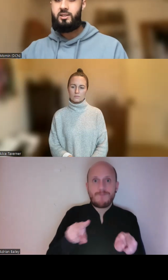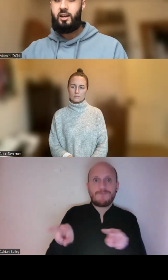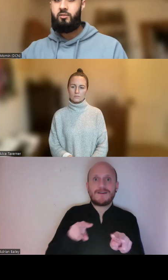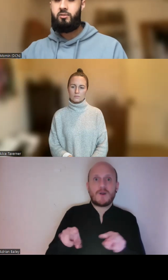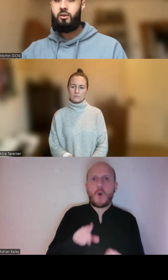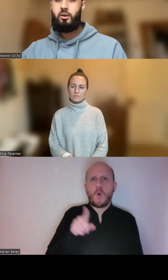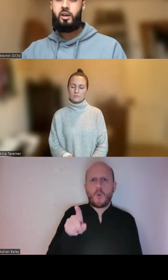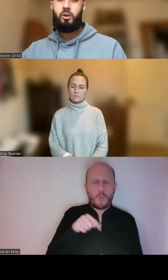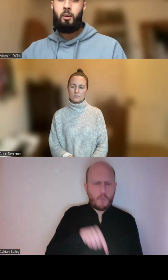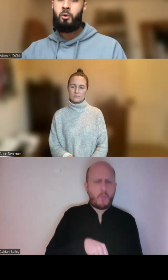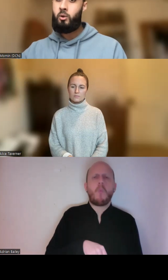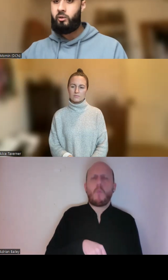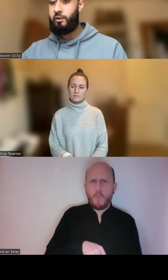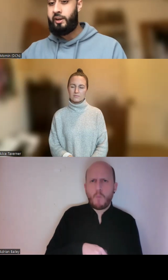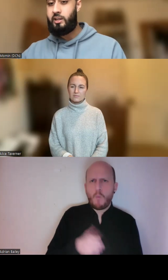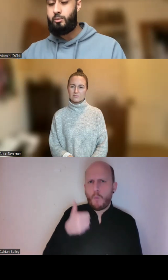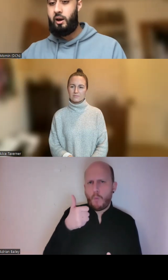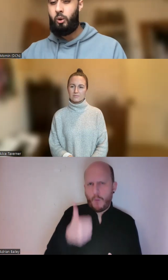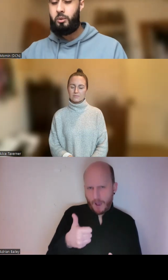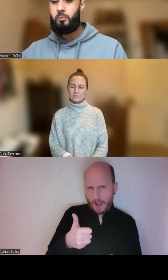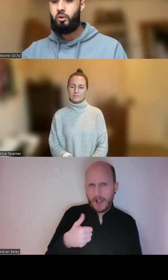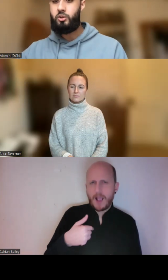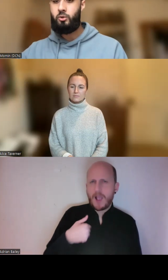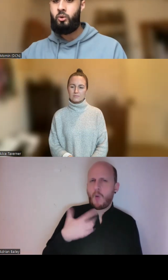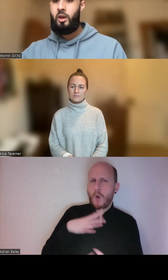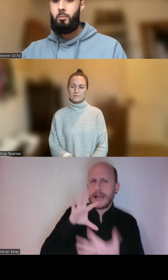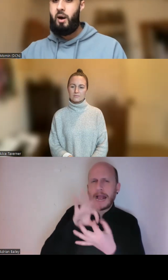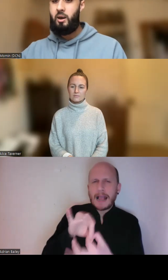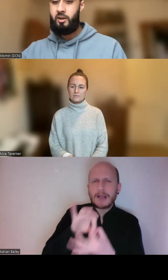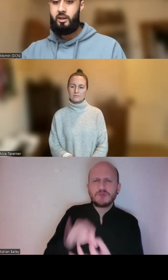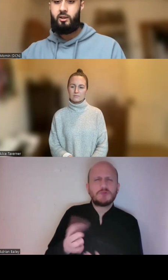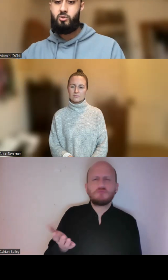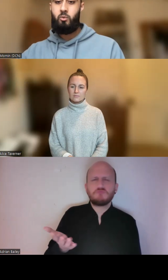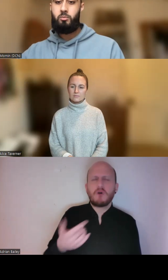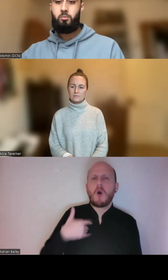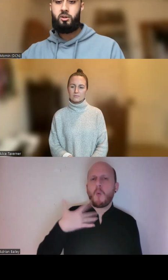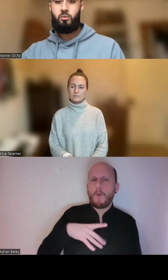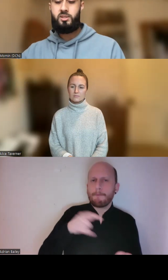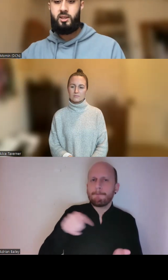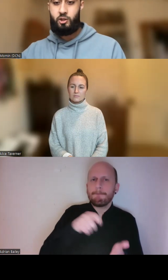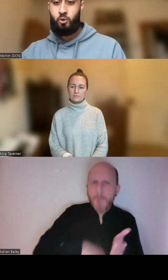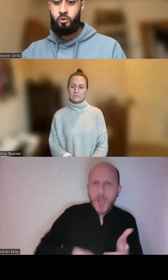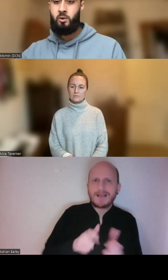to yourself, okay, well I'm not looking for engagement. I want people to buy my tickets or I want people to come see the shows.